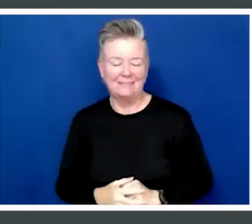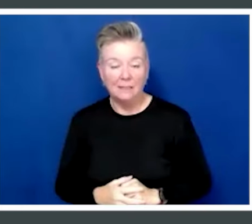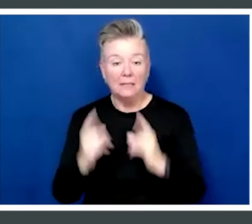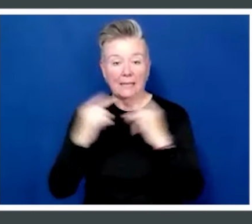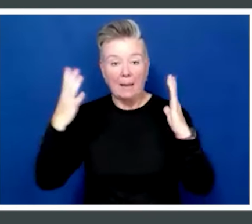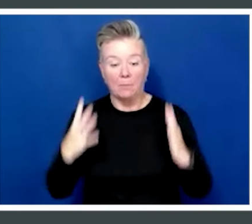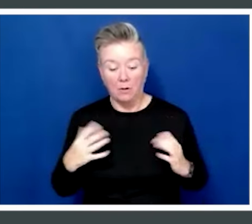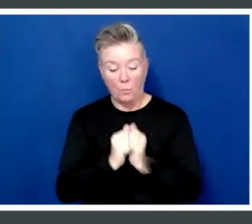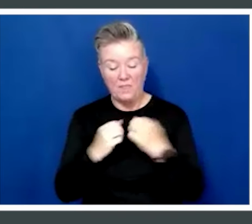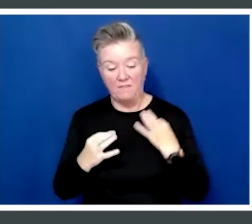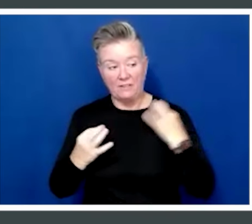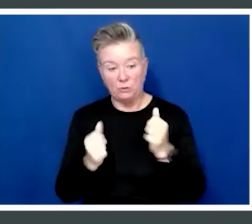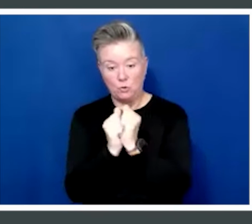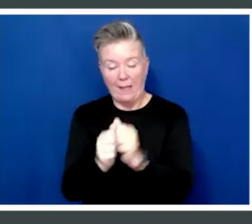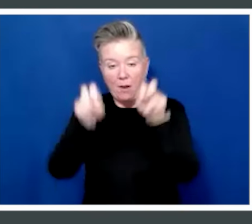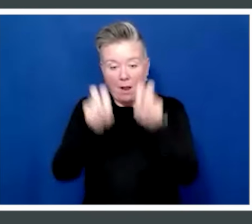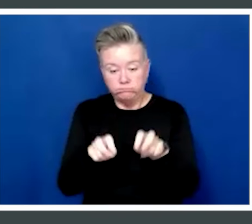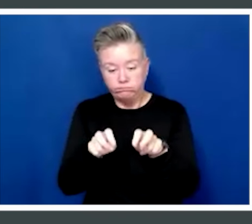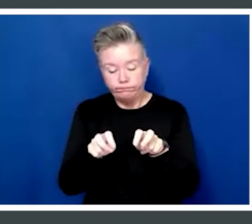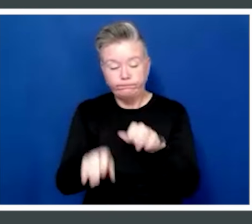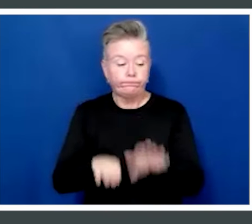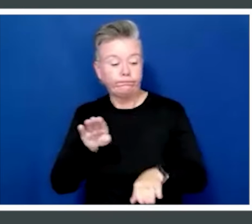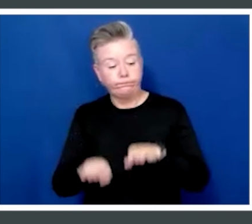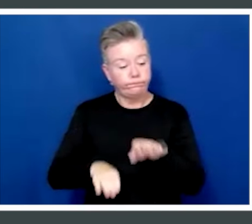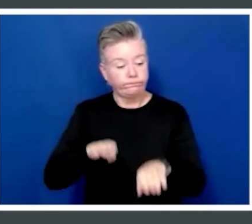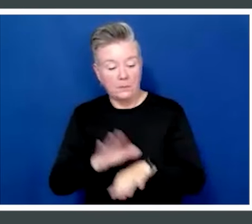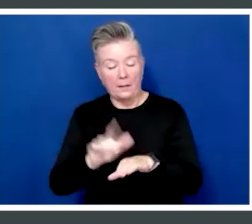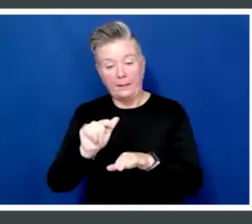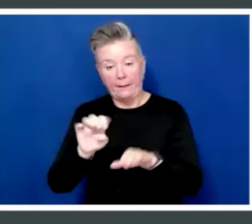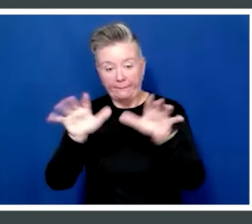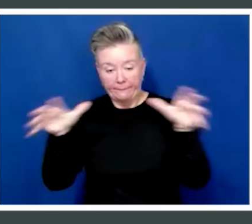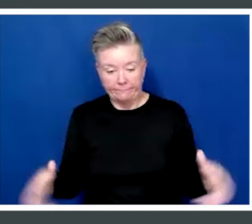A camper and volunteer ride a paddle boat in the lake.